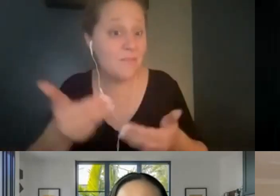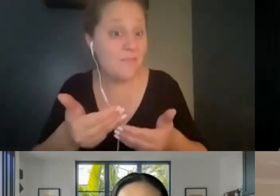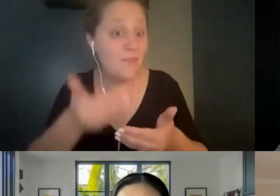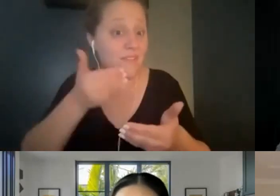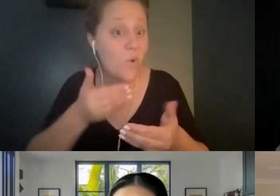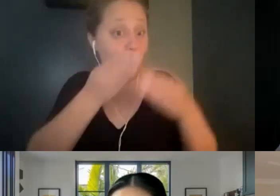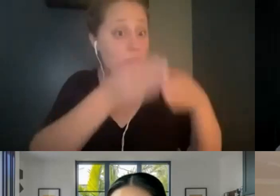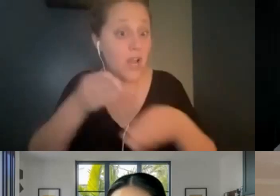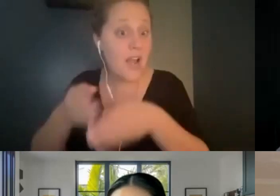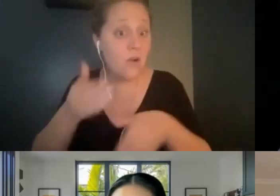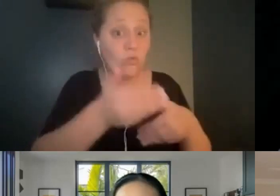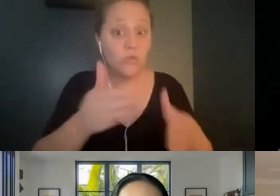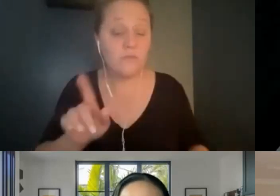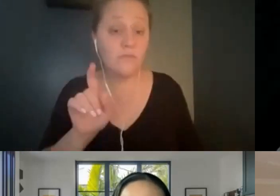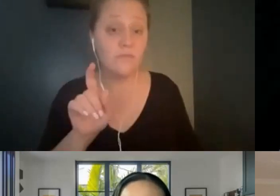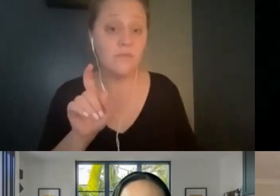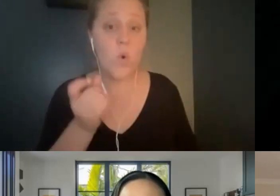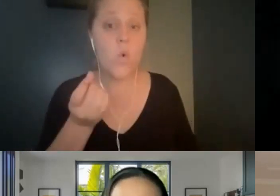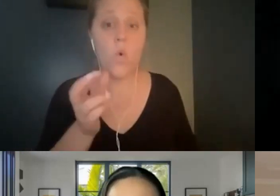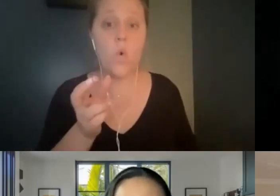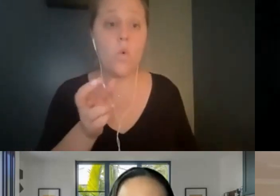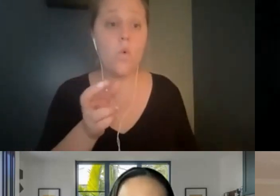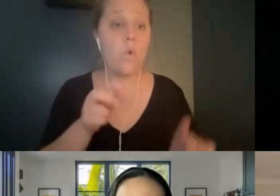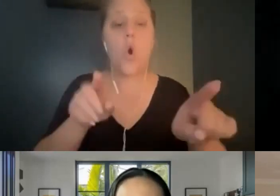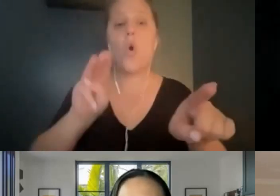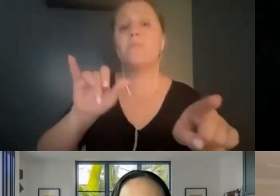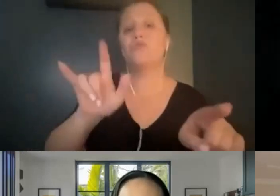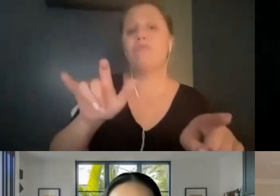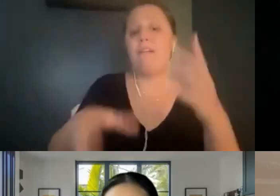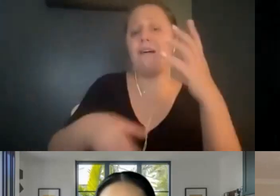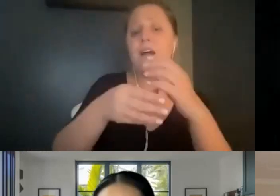break room, breakout rooms or...this wow Michelle: I can add one more thing yeah, I